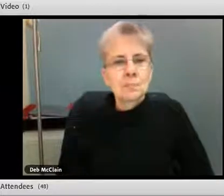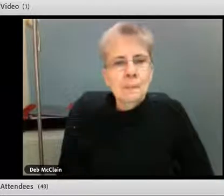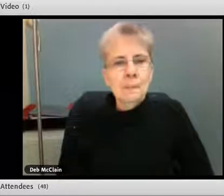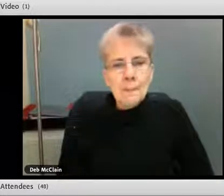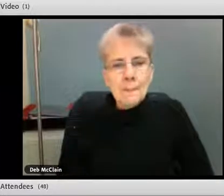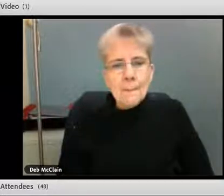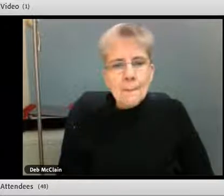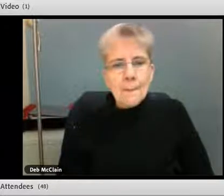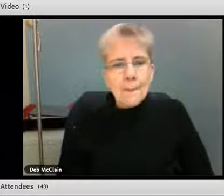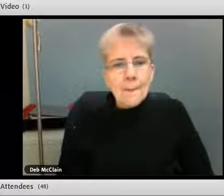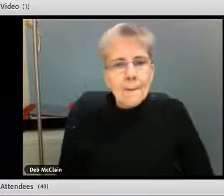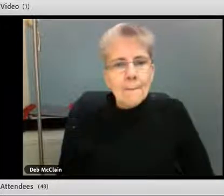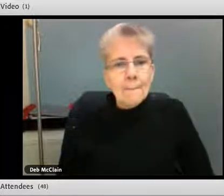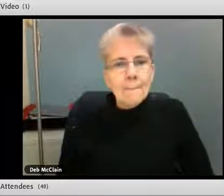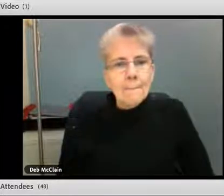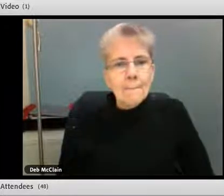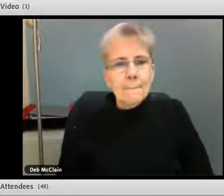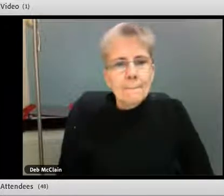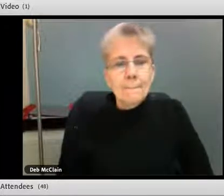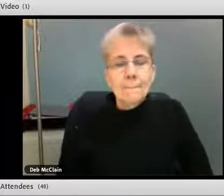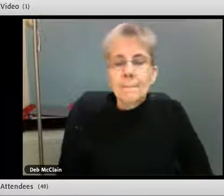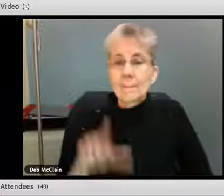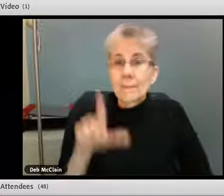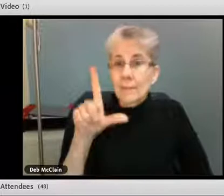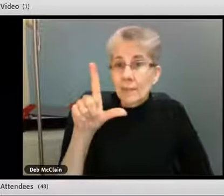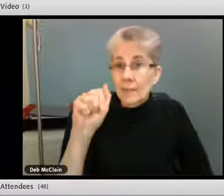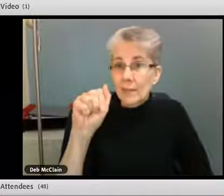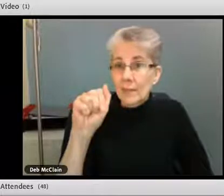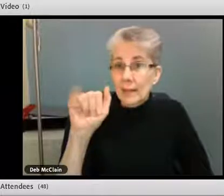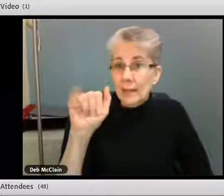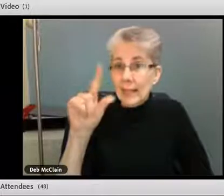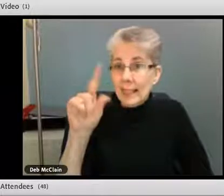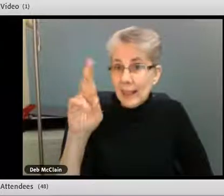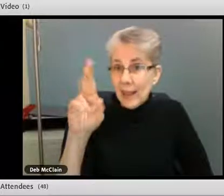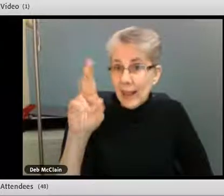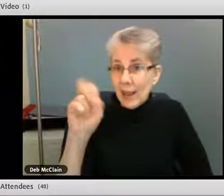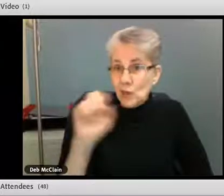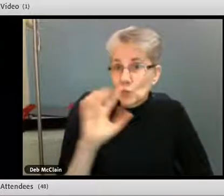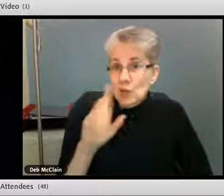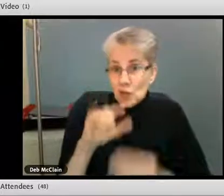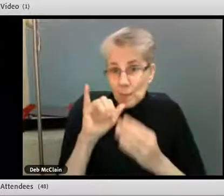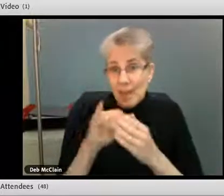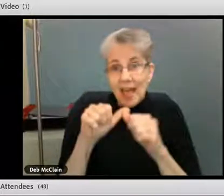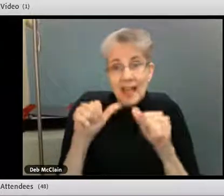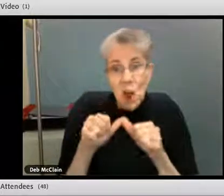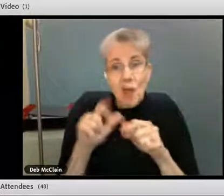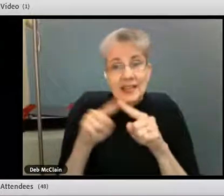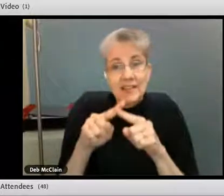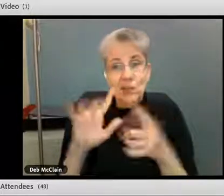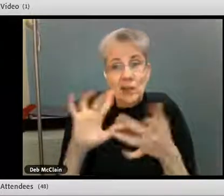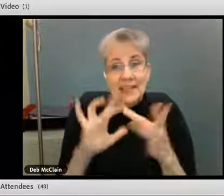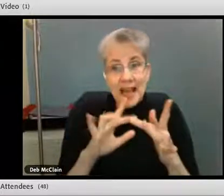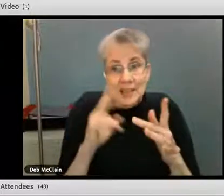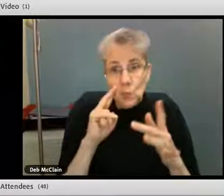The layering, and we talked about this. All of the sites that we looked at do layering. Layering takes images, and you can see this is Photoshop